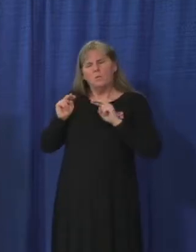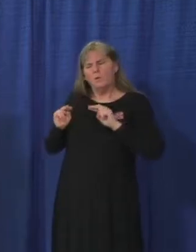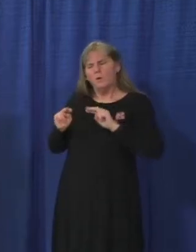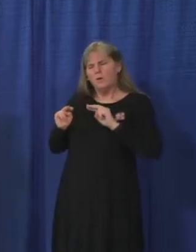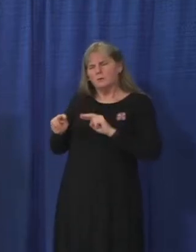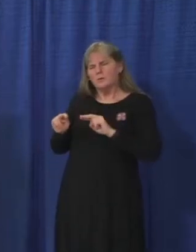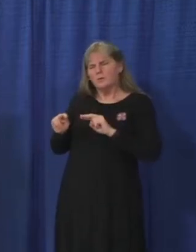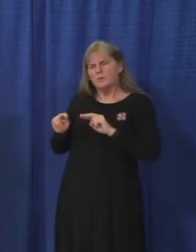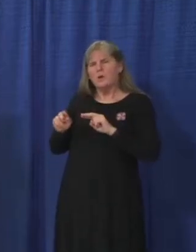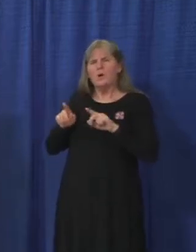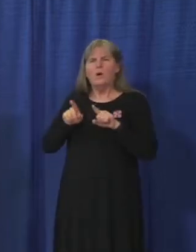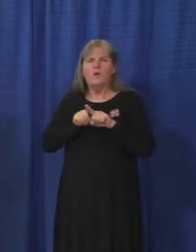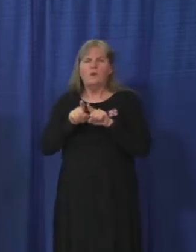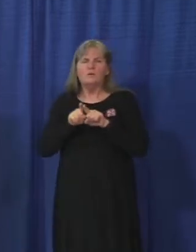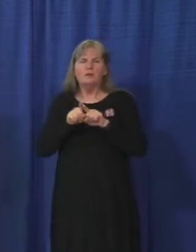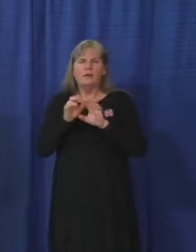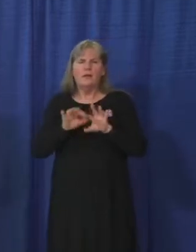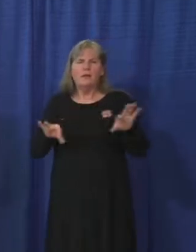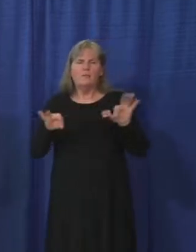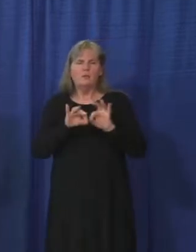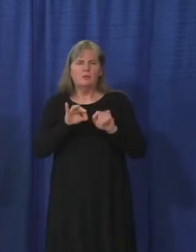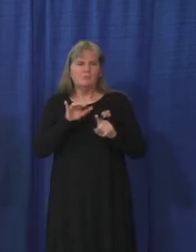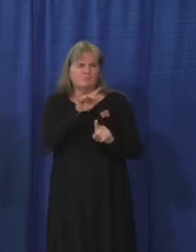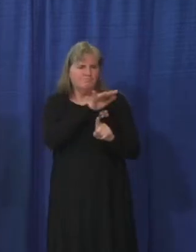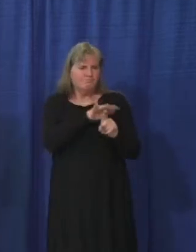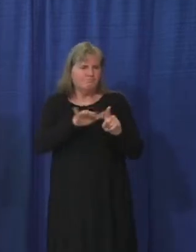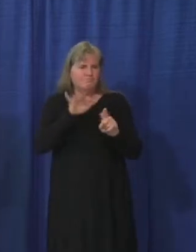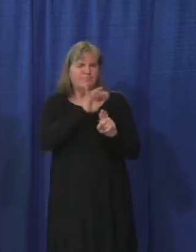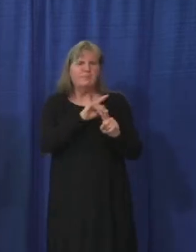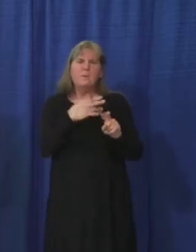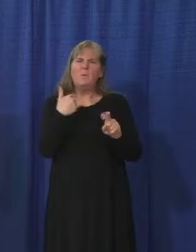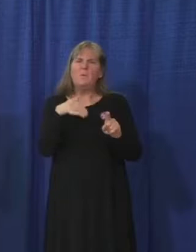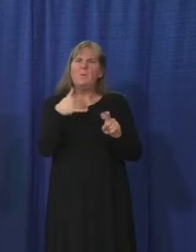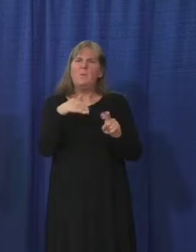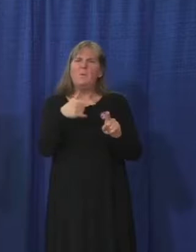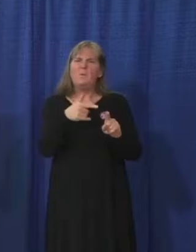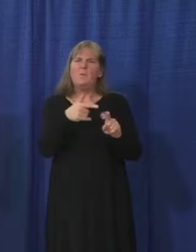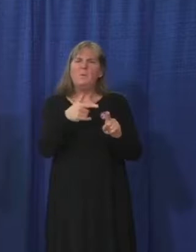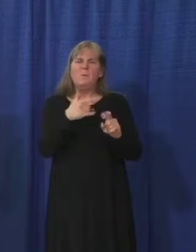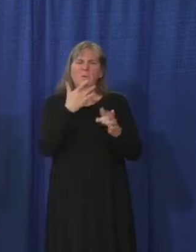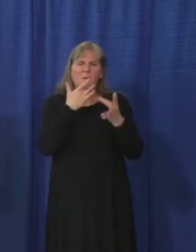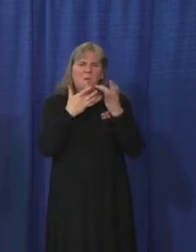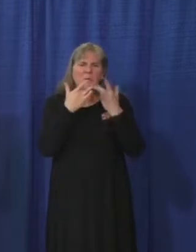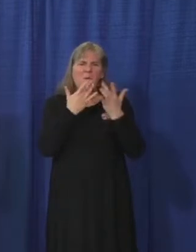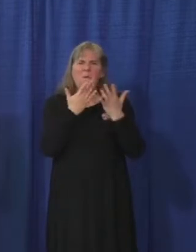pressure. Those that are in specific areas of the economy predominate in the tourism sector.